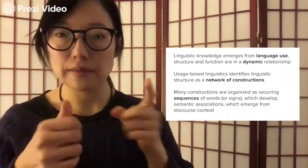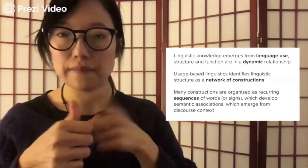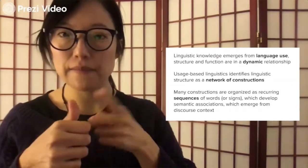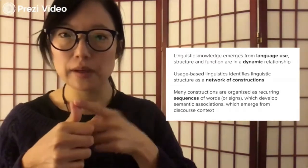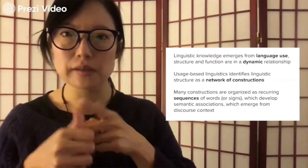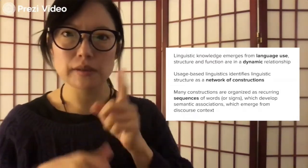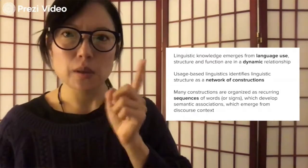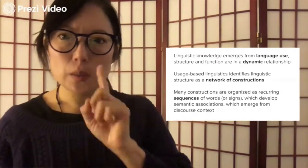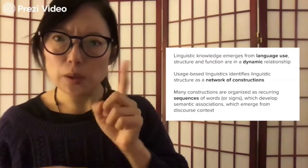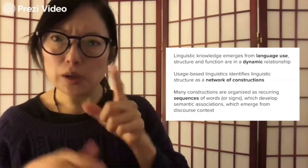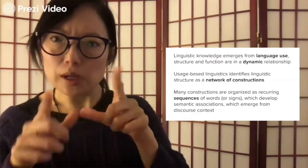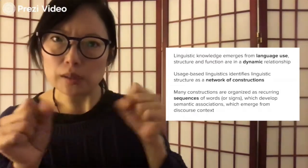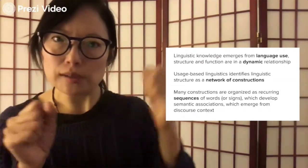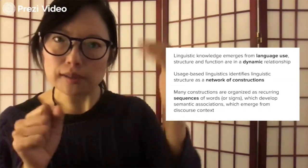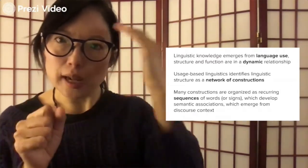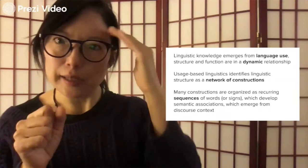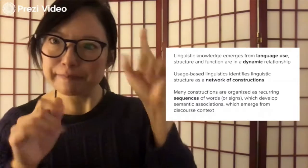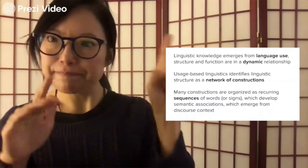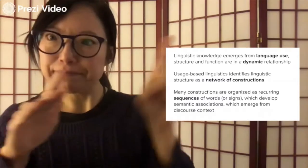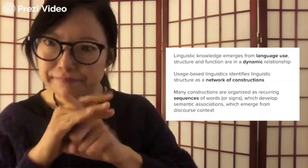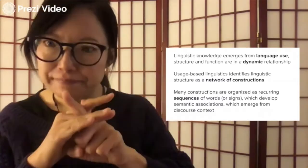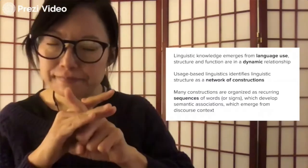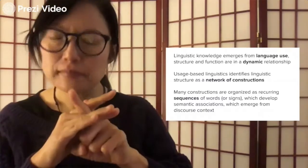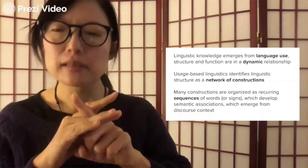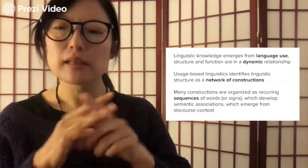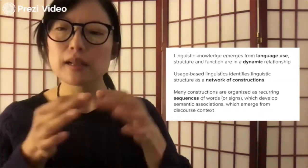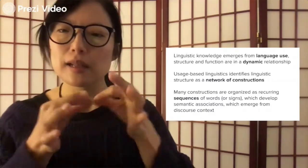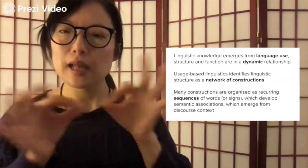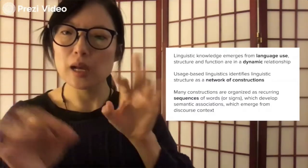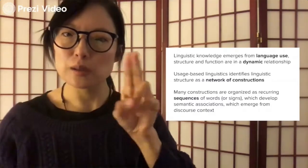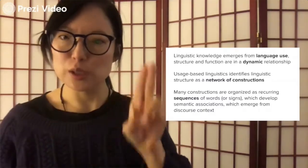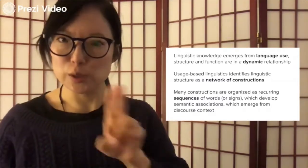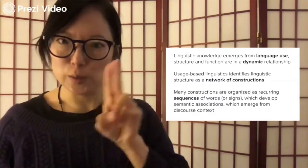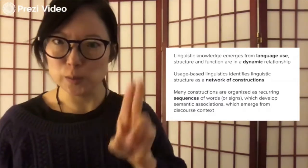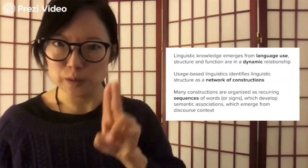about language. First, where does linguistic knowledge come